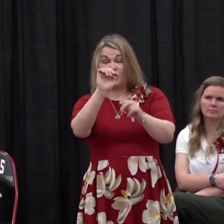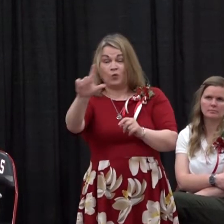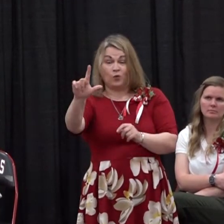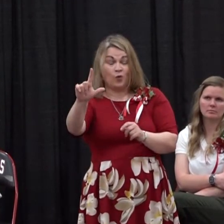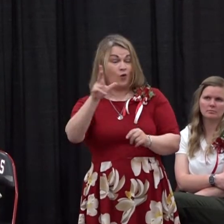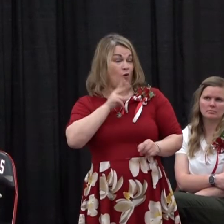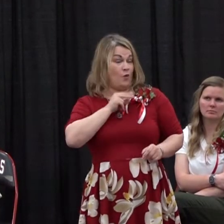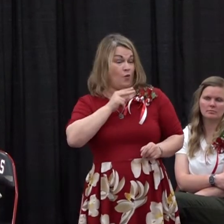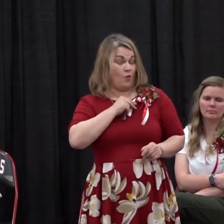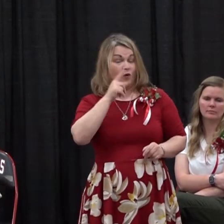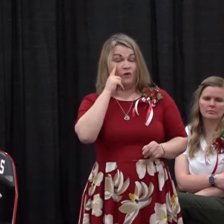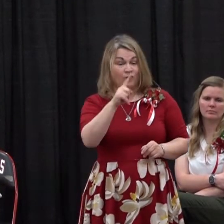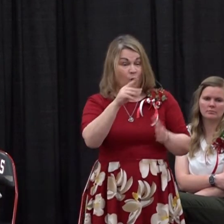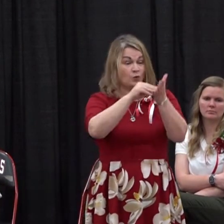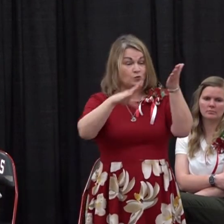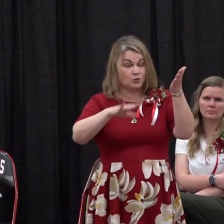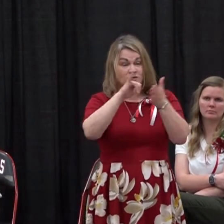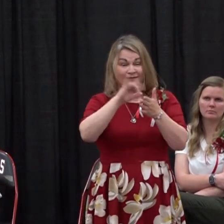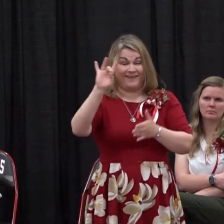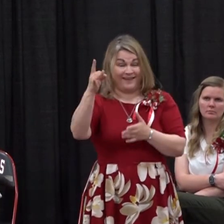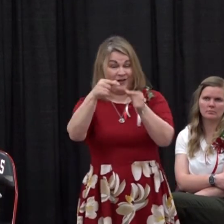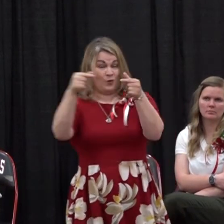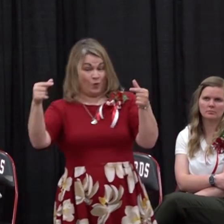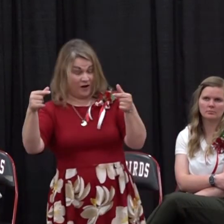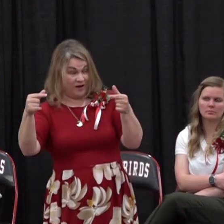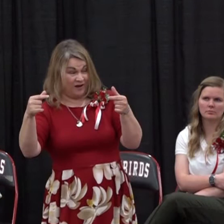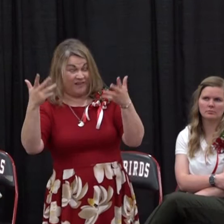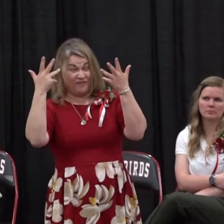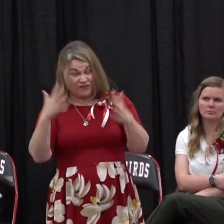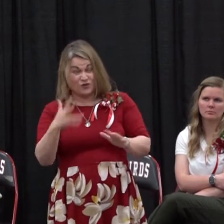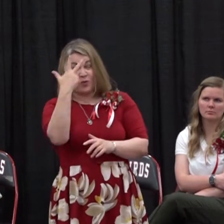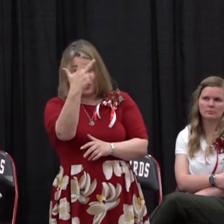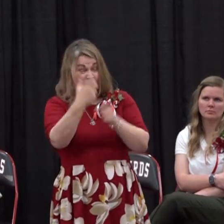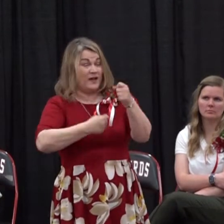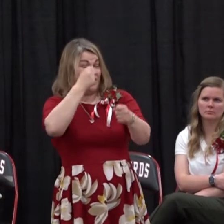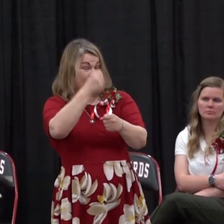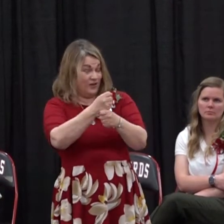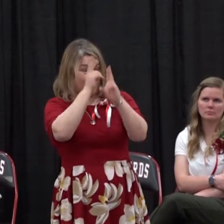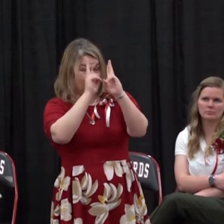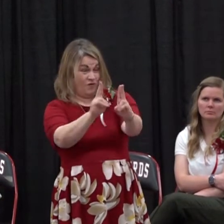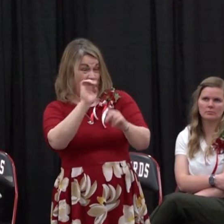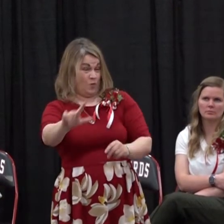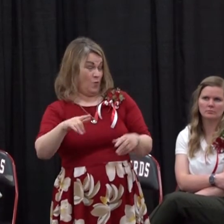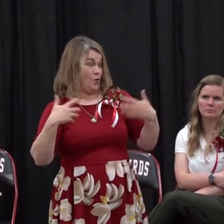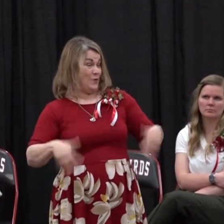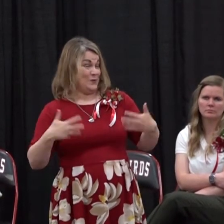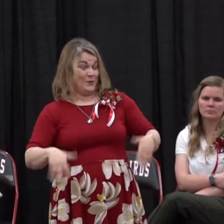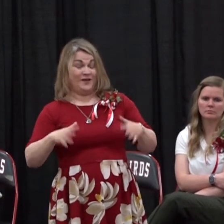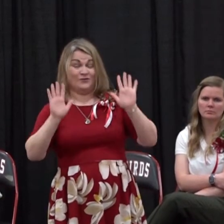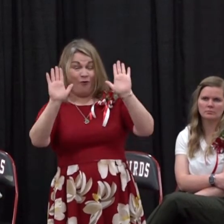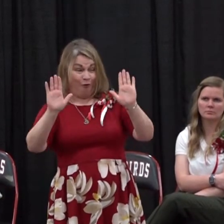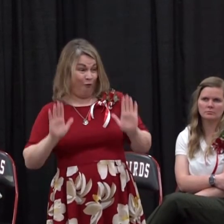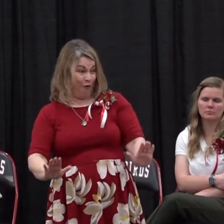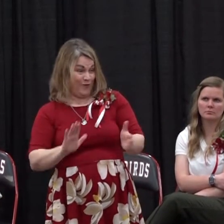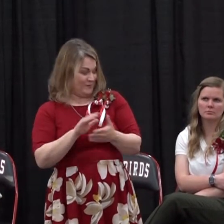Now we have an honor roll award for being on the high honor roll or on the honor roll